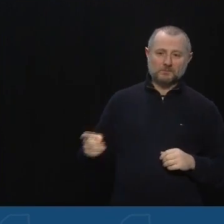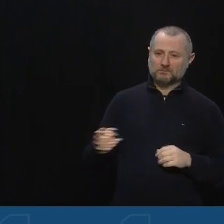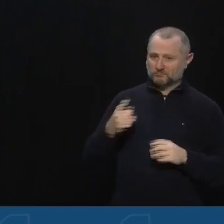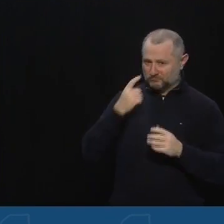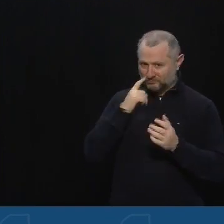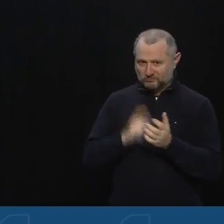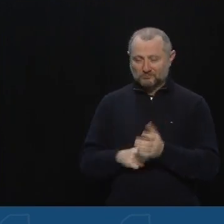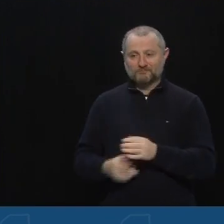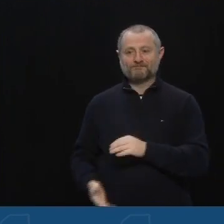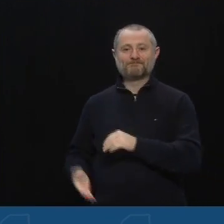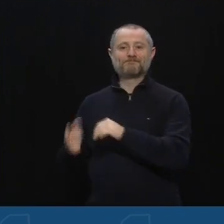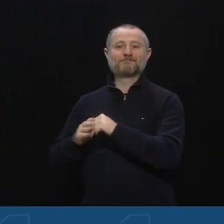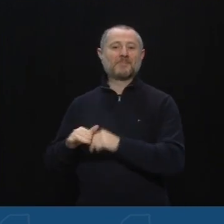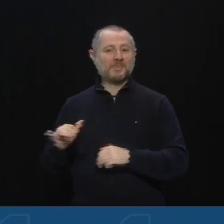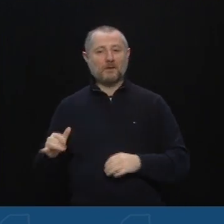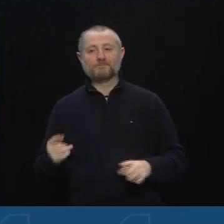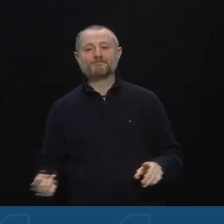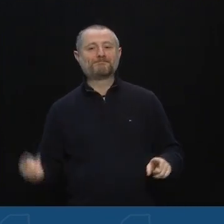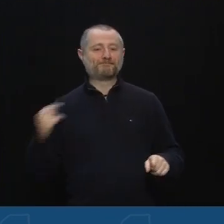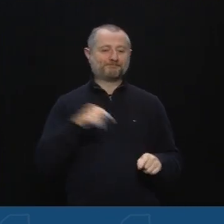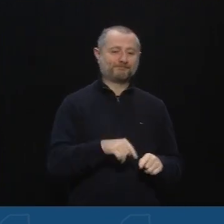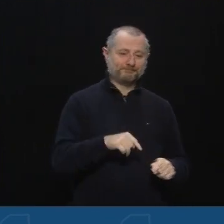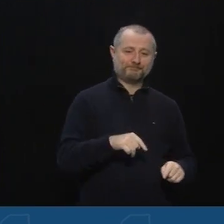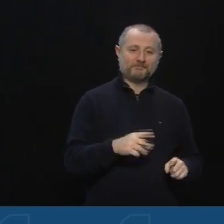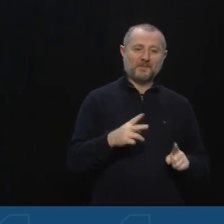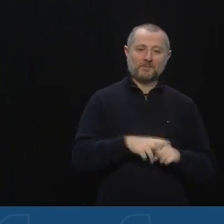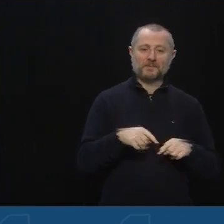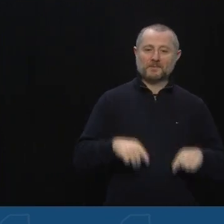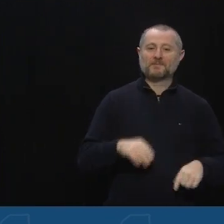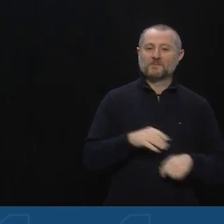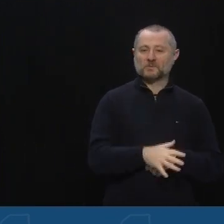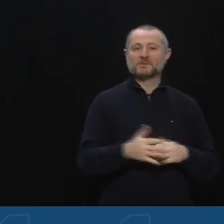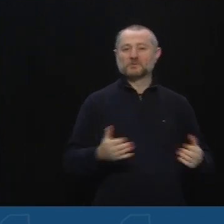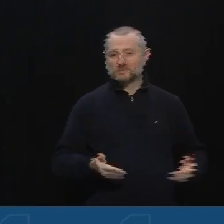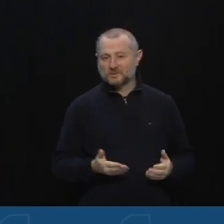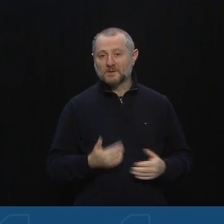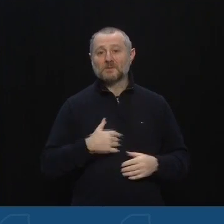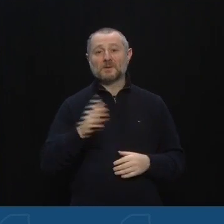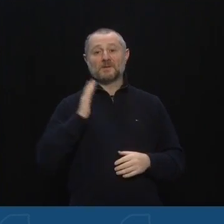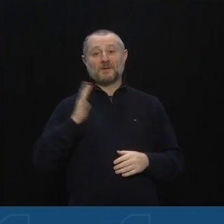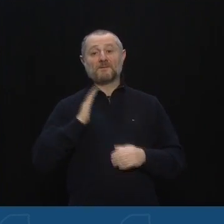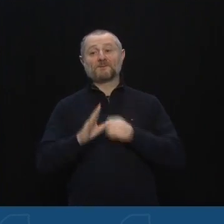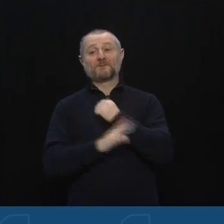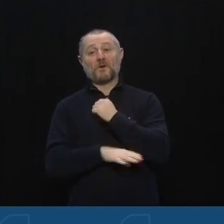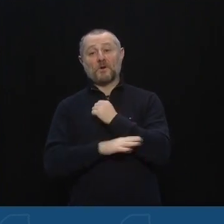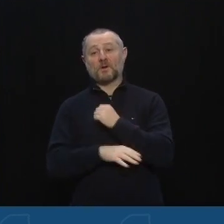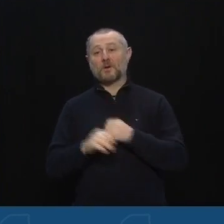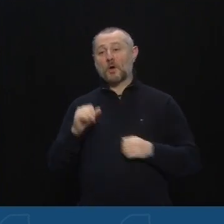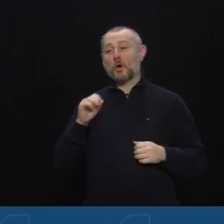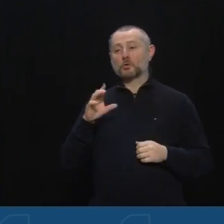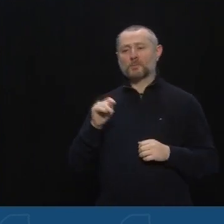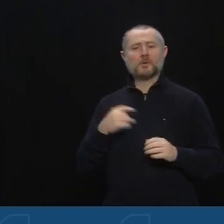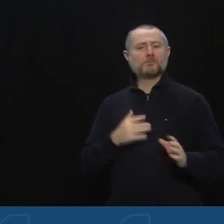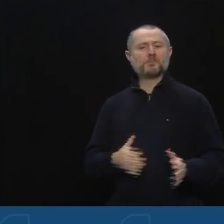WE SAW THE GLOBAL TRENDS AND WHAT WAS HAPPENING. AS FAR AWAY AS SOUTH AFRICA THAT SPIKE QUICKLY